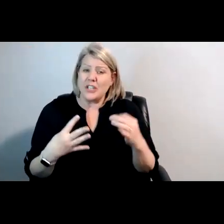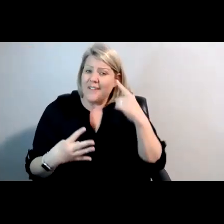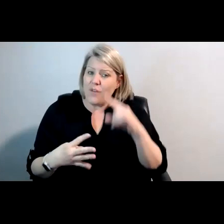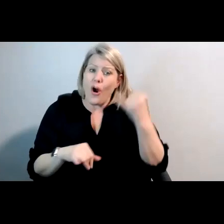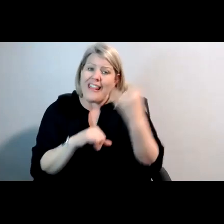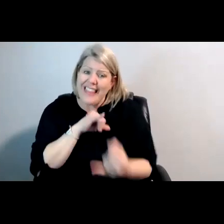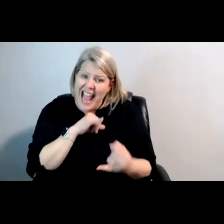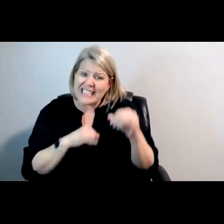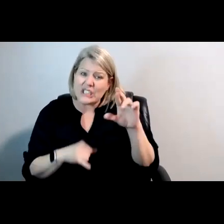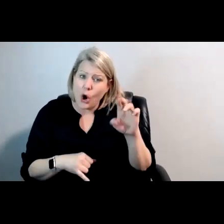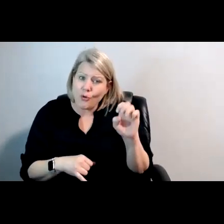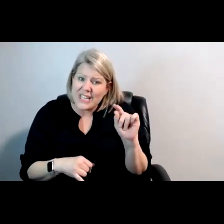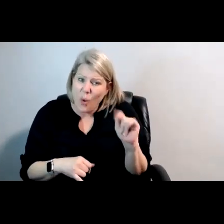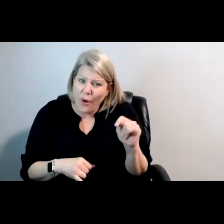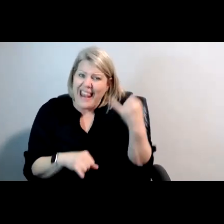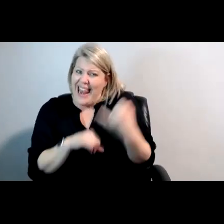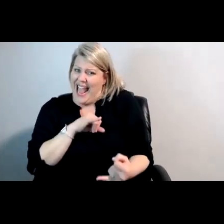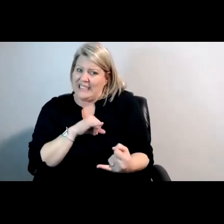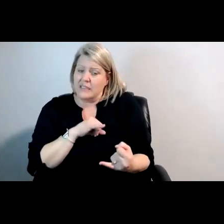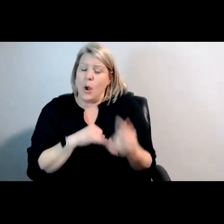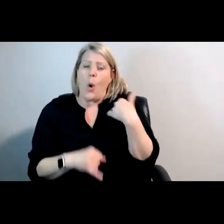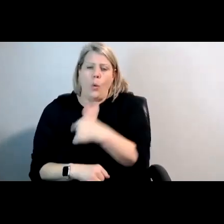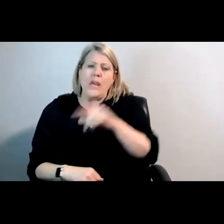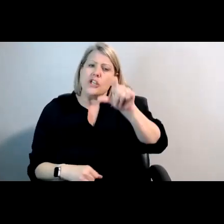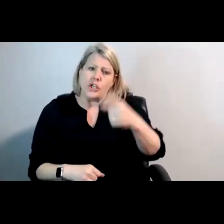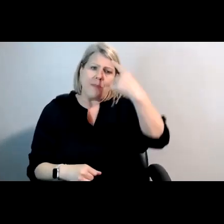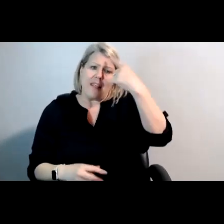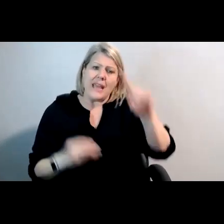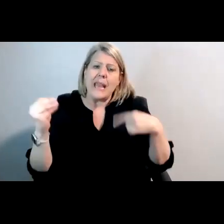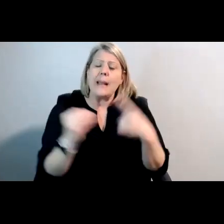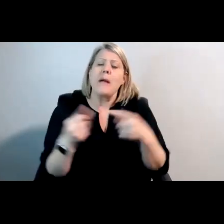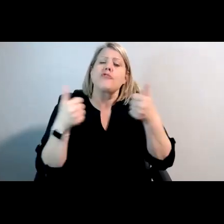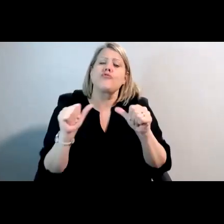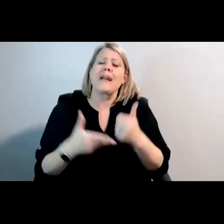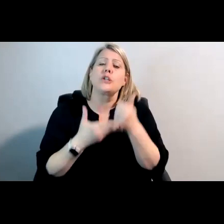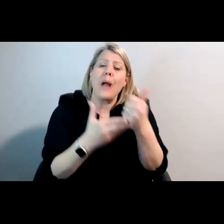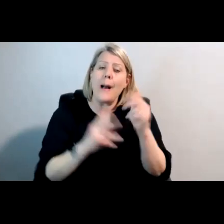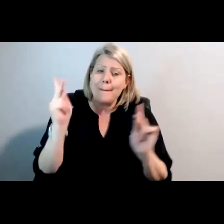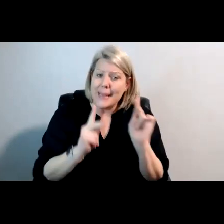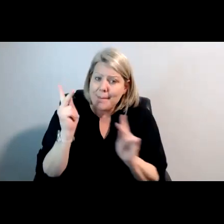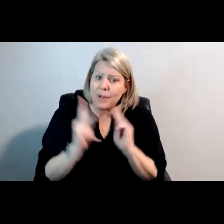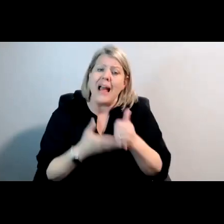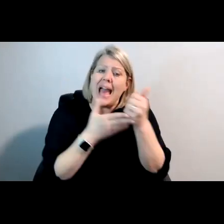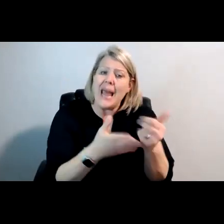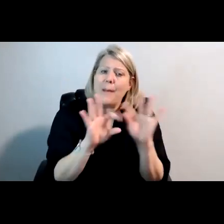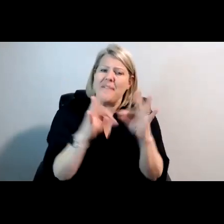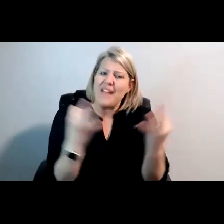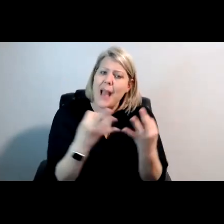we should also be thinking of trying to help people and families and providers kind of myth bust,